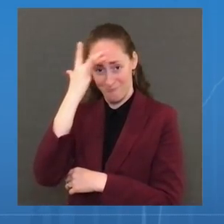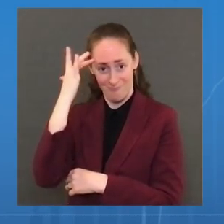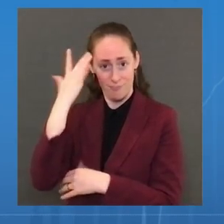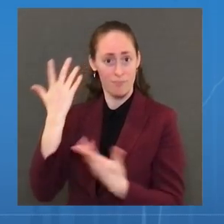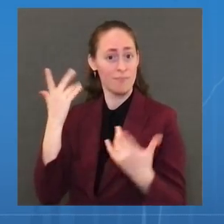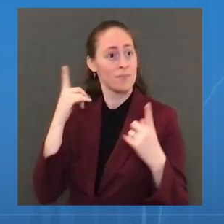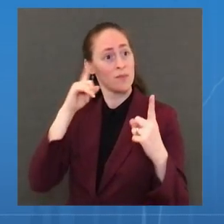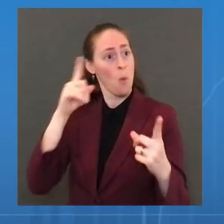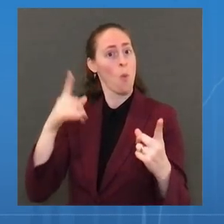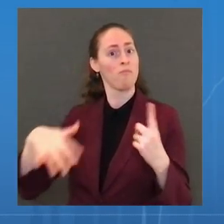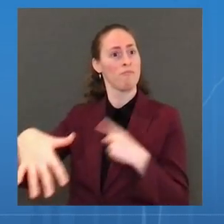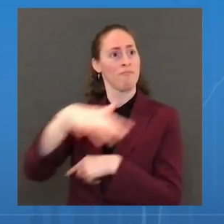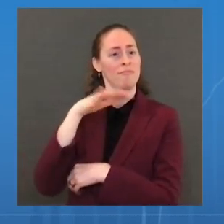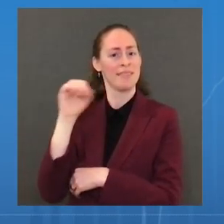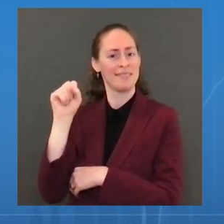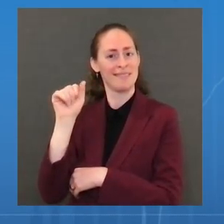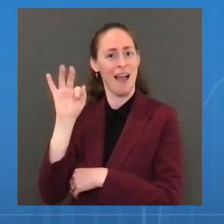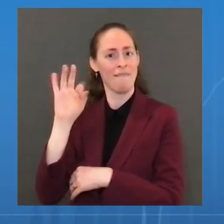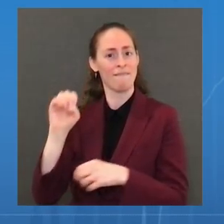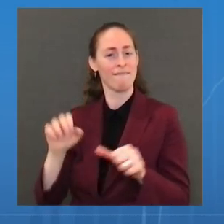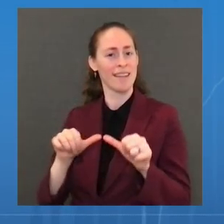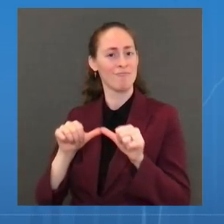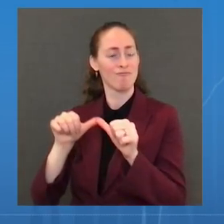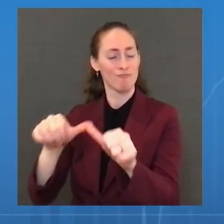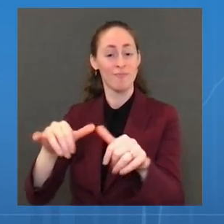With that, let's open it up for questions. Kevin.